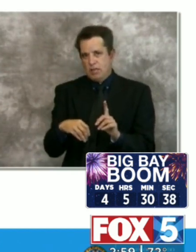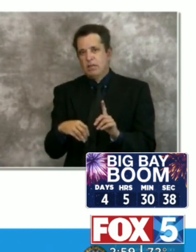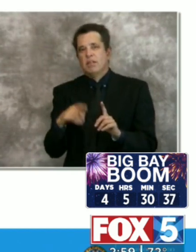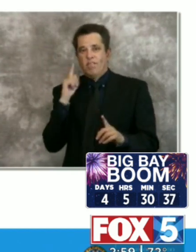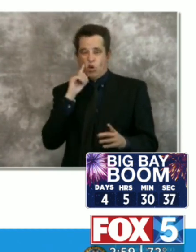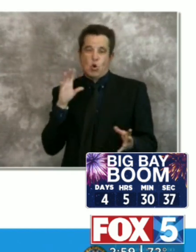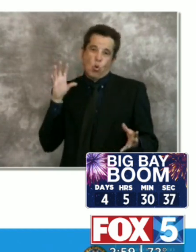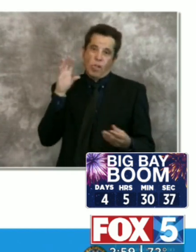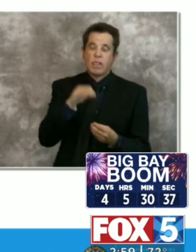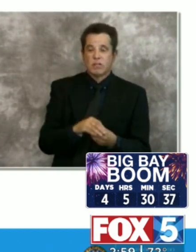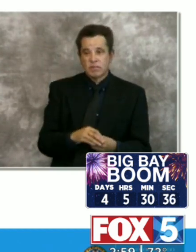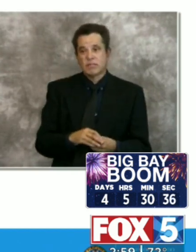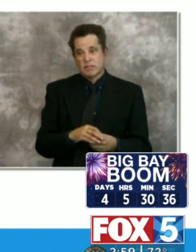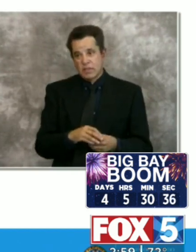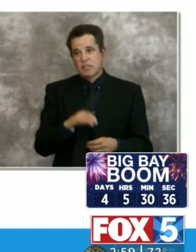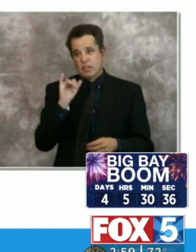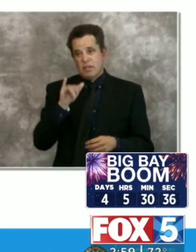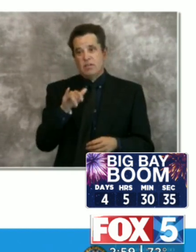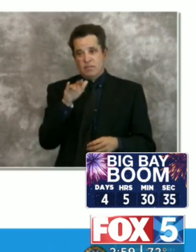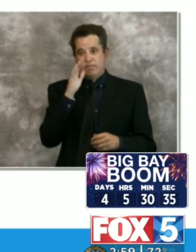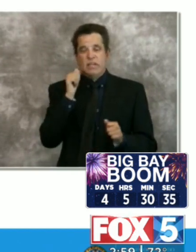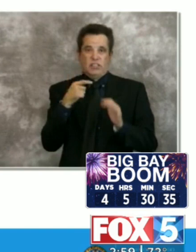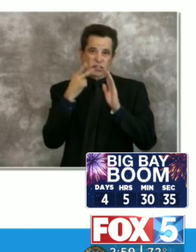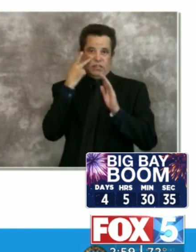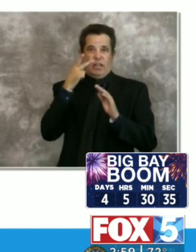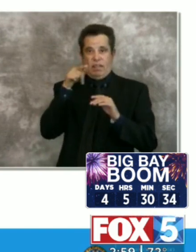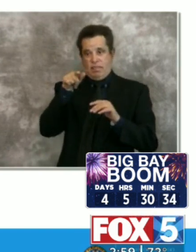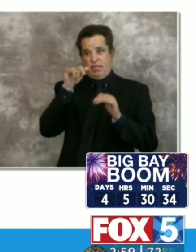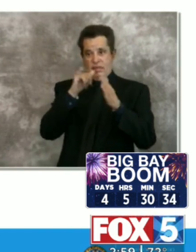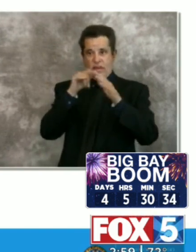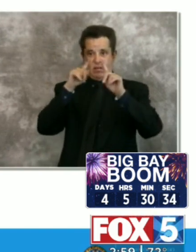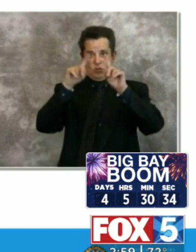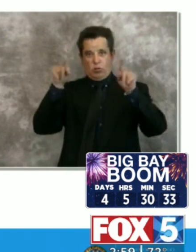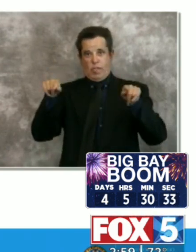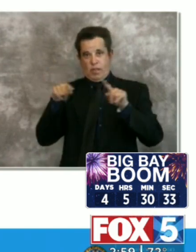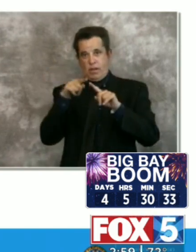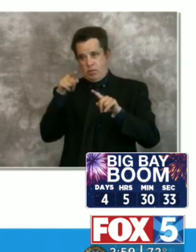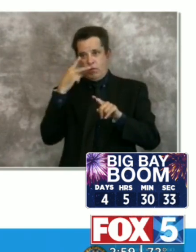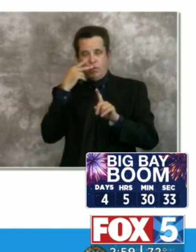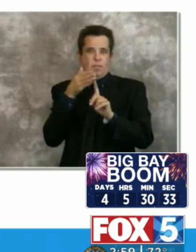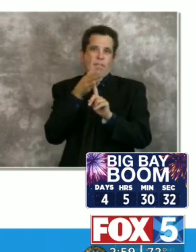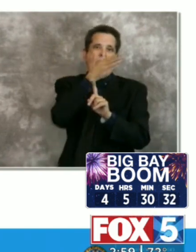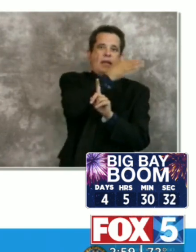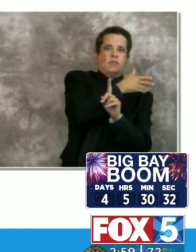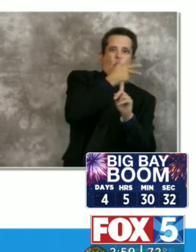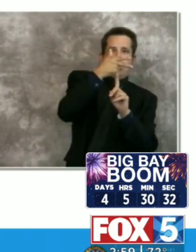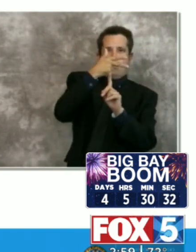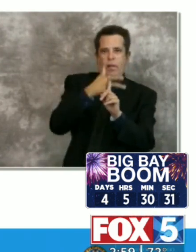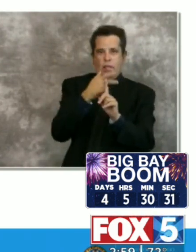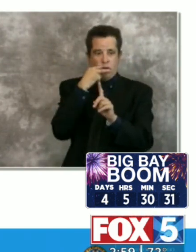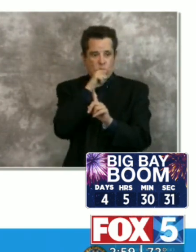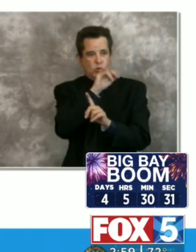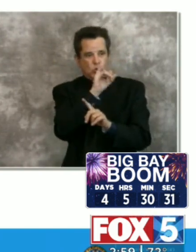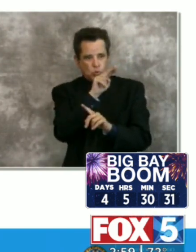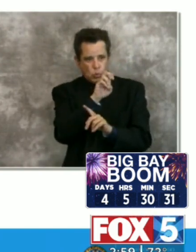19% OF TOTAL CASES IN AGES 40 TO 49, MAKE UP 15 PERCENT OF TOTAL CASES IN THE EU AS YOU